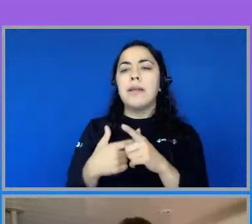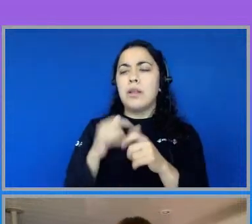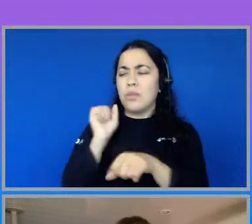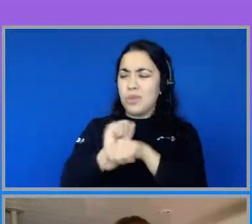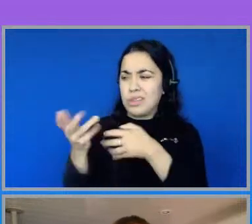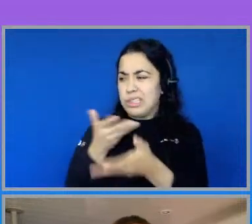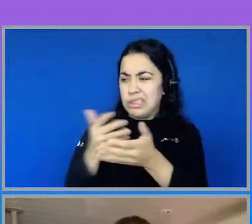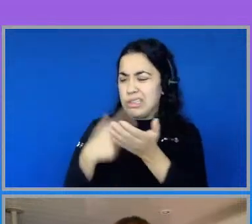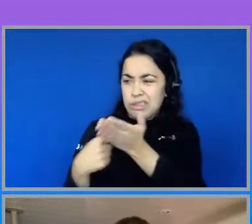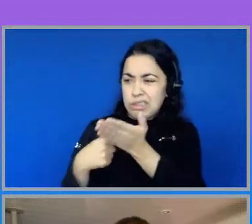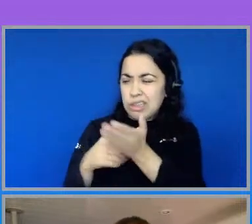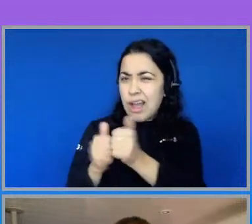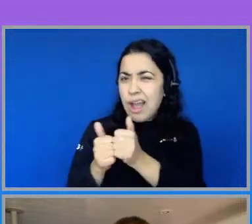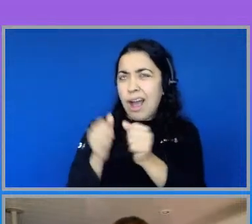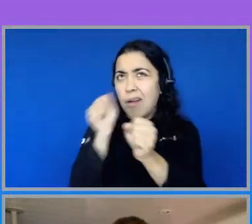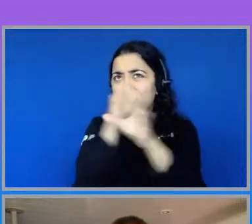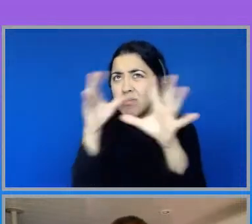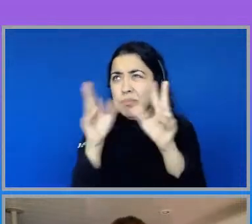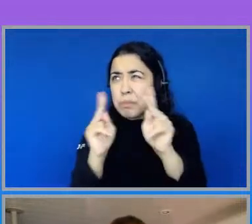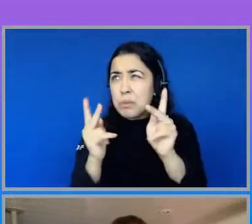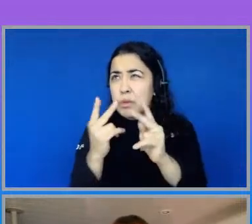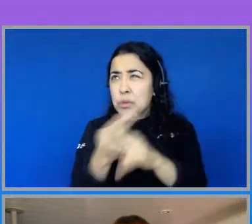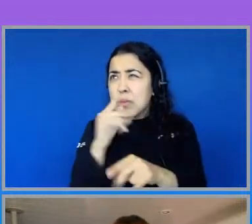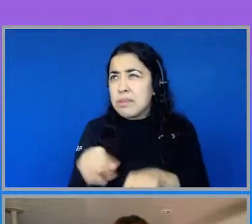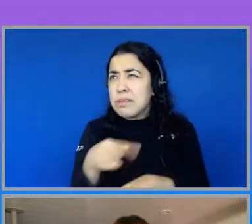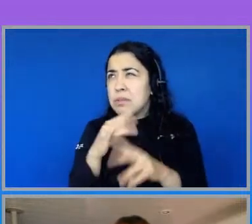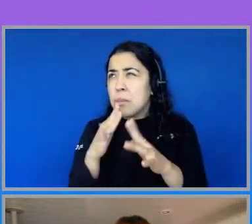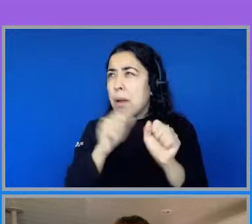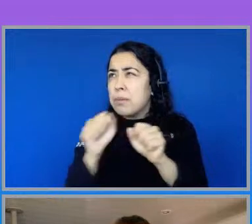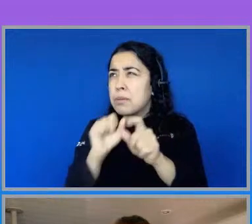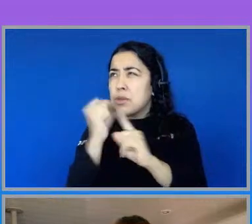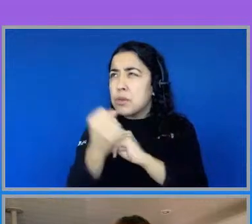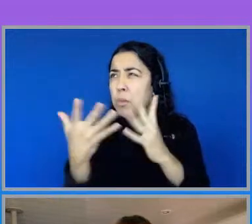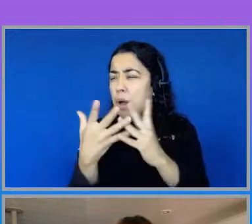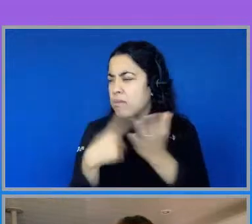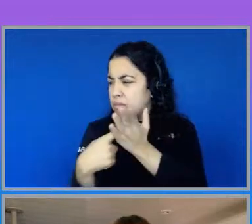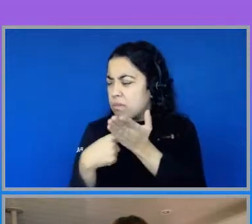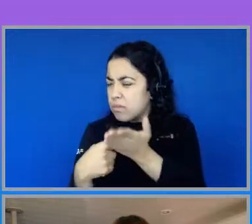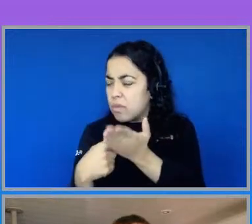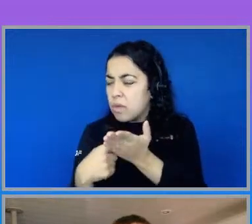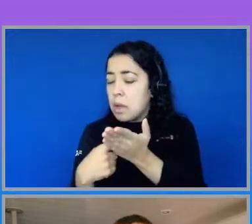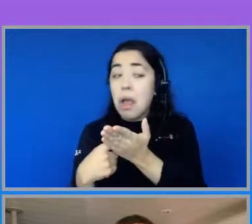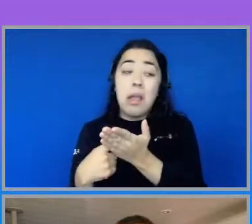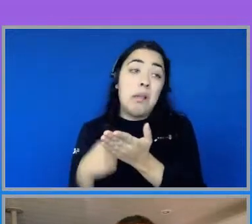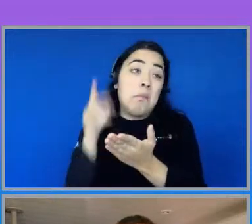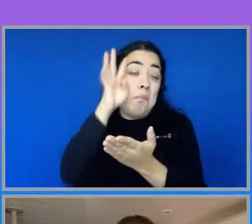working through all the possible scenarios, we came up with some additional scenarios that we